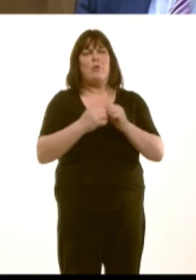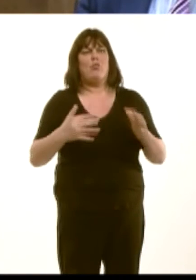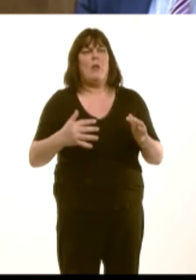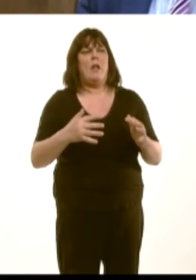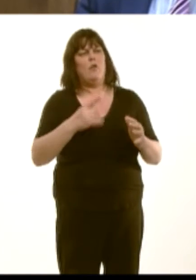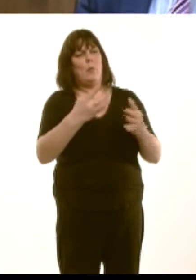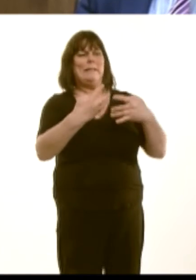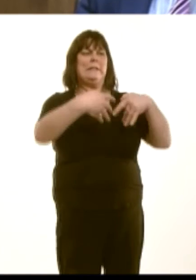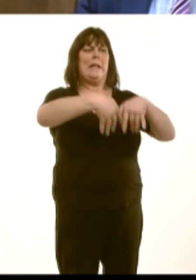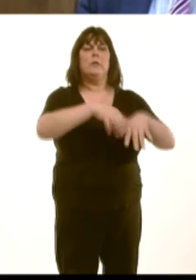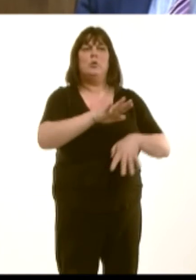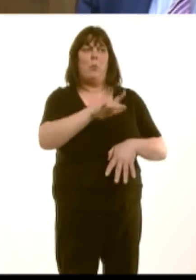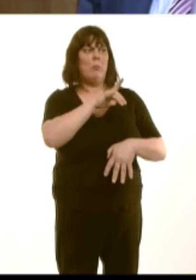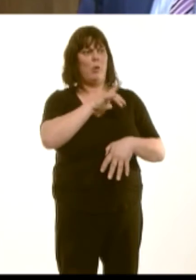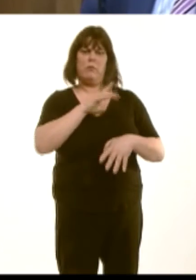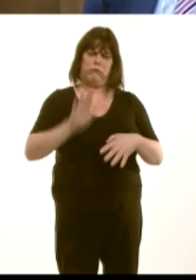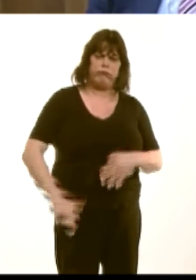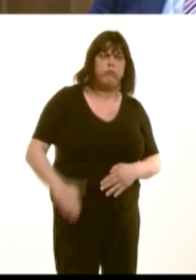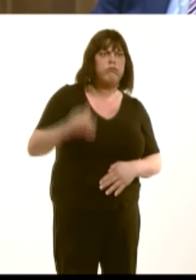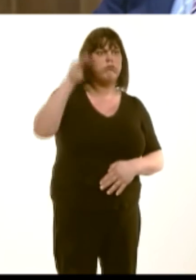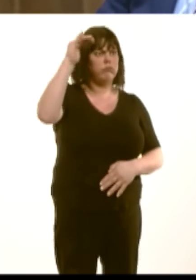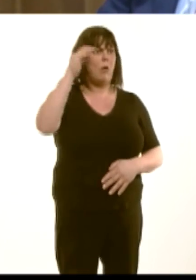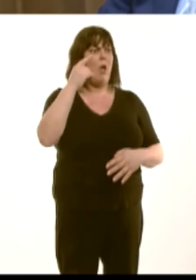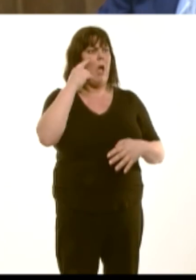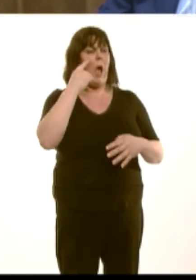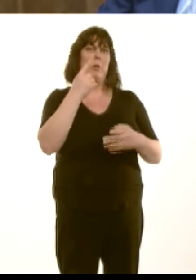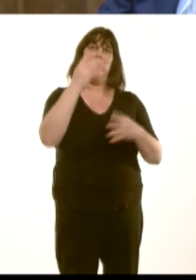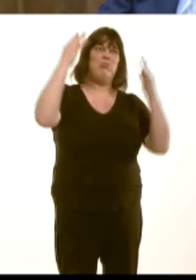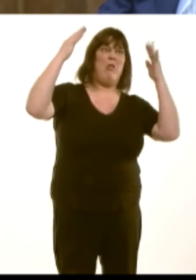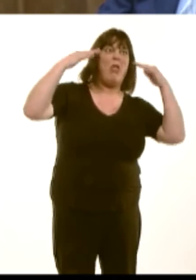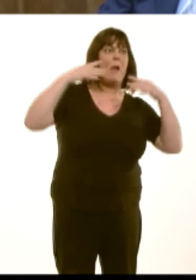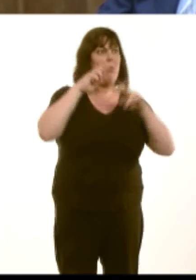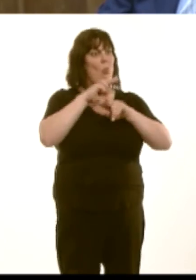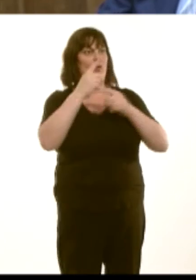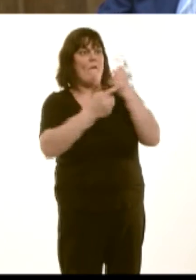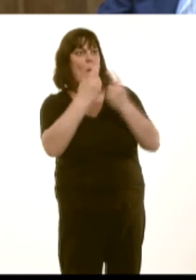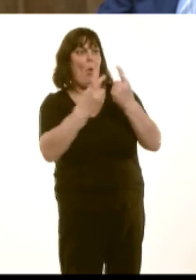years standing on terraces, over the years, getting wet in more ways than one, but I think